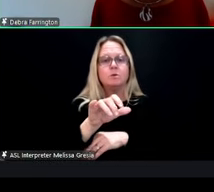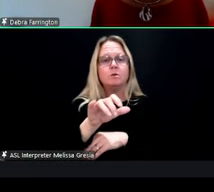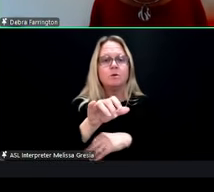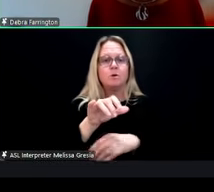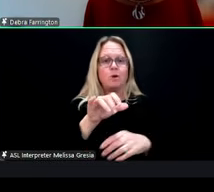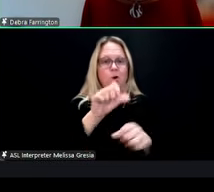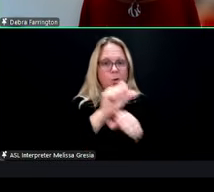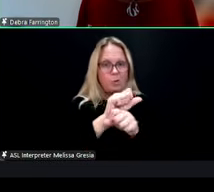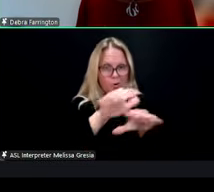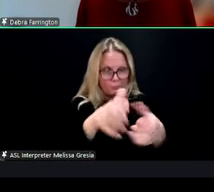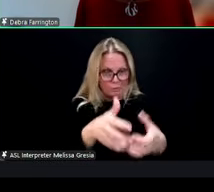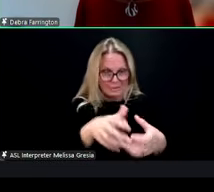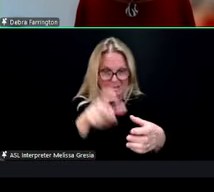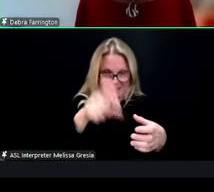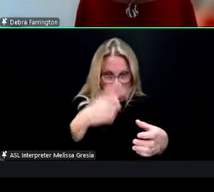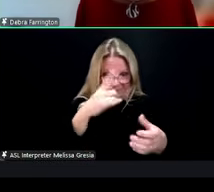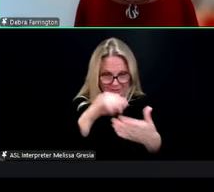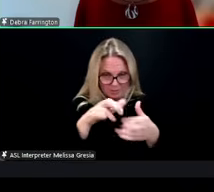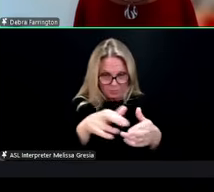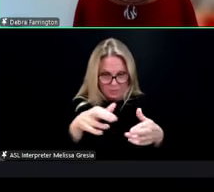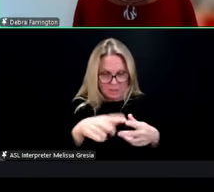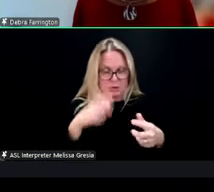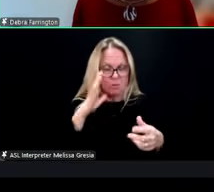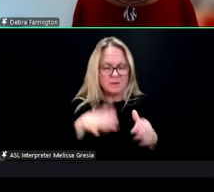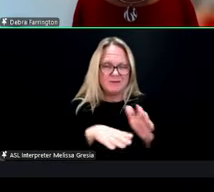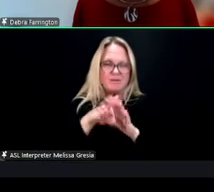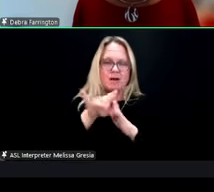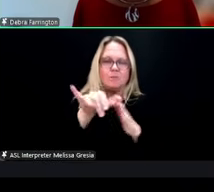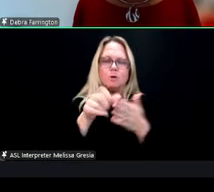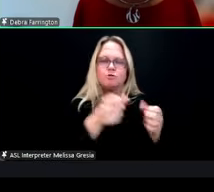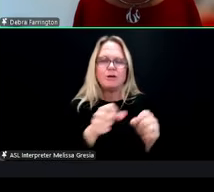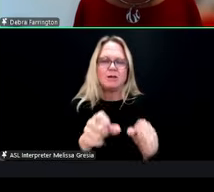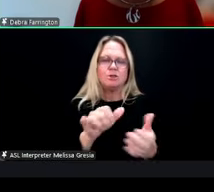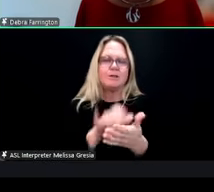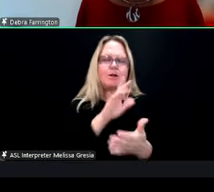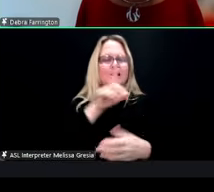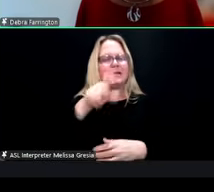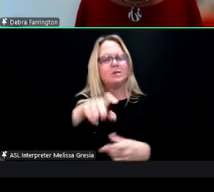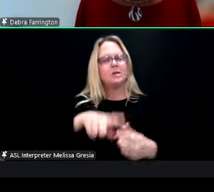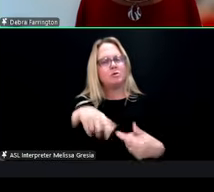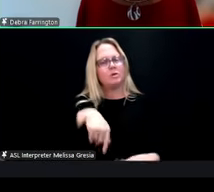the region and help to develop the strategies that are necessary to address those needs. They